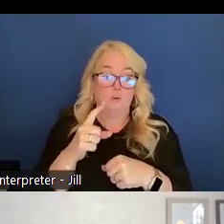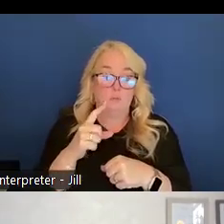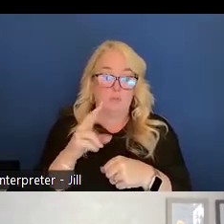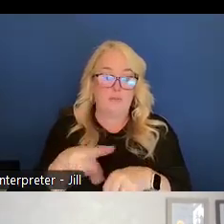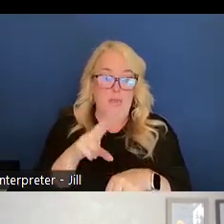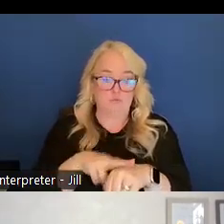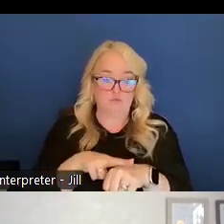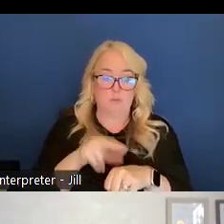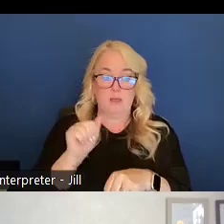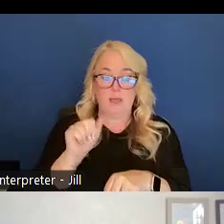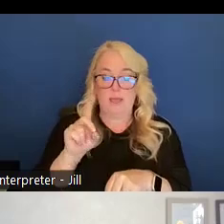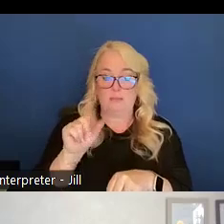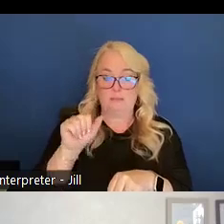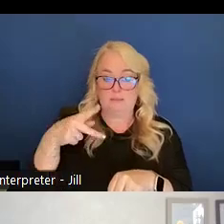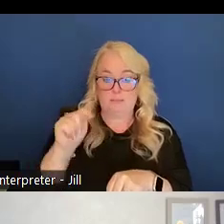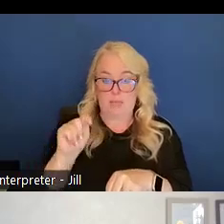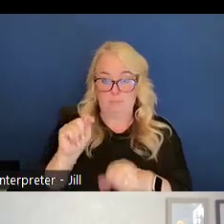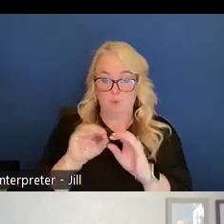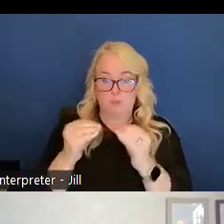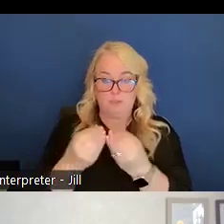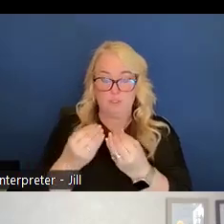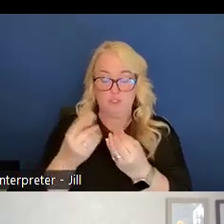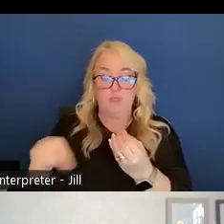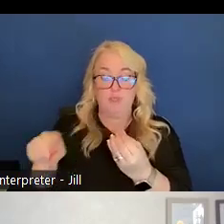They actually waged a sit-in in one of the federal buildings